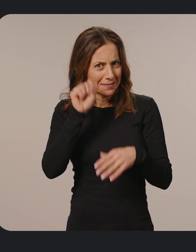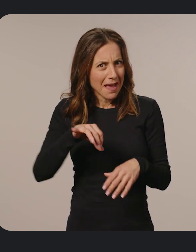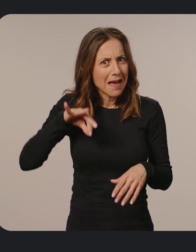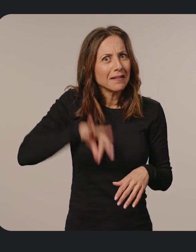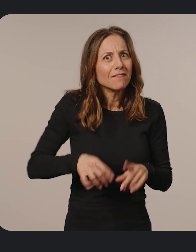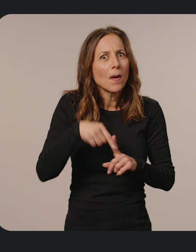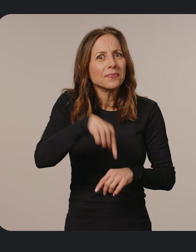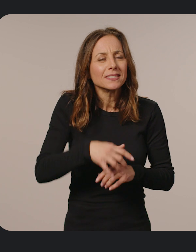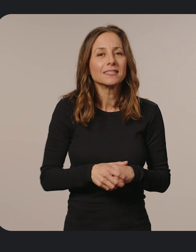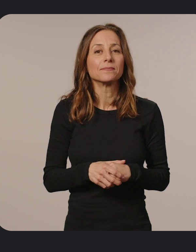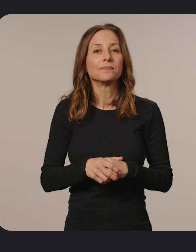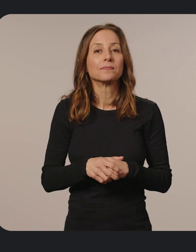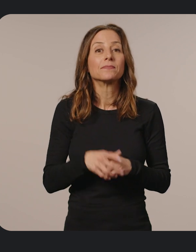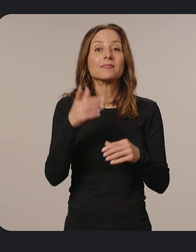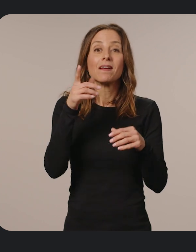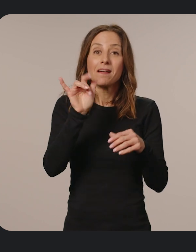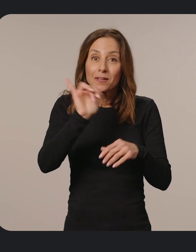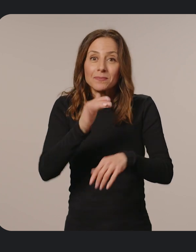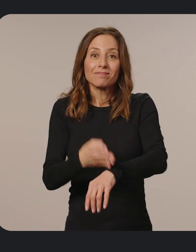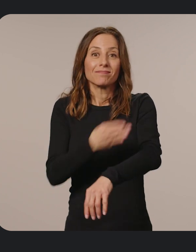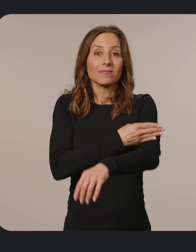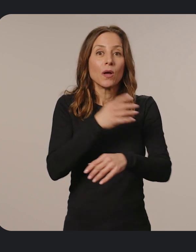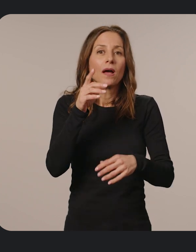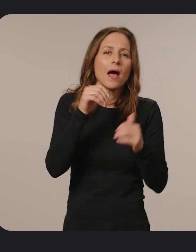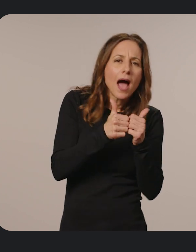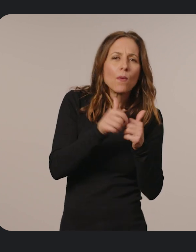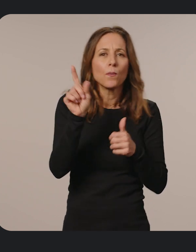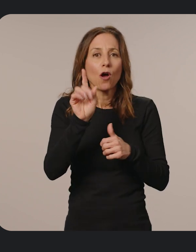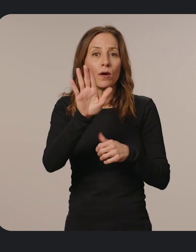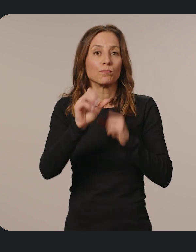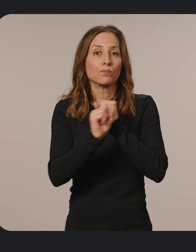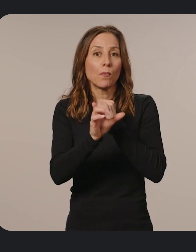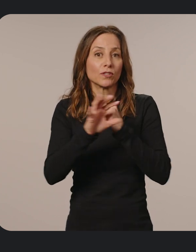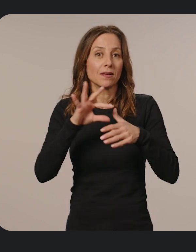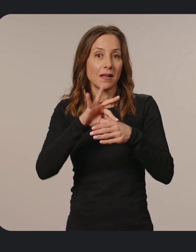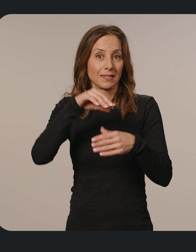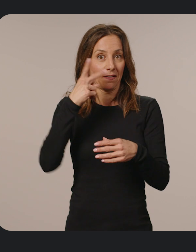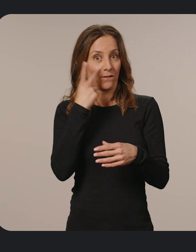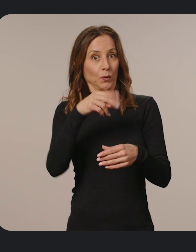can potentially benefit. As well as enhancing how and where your promotional content